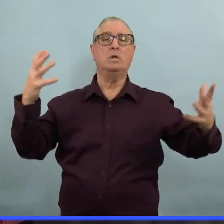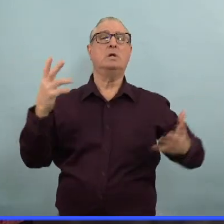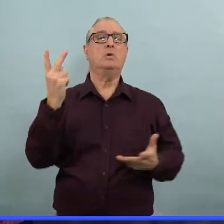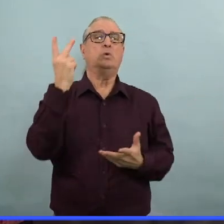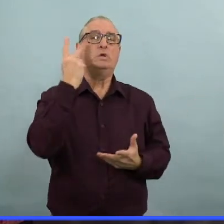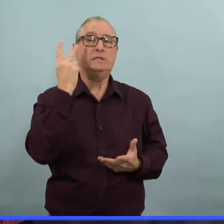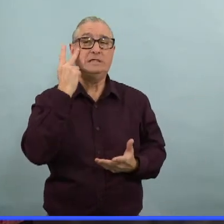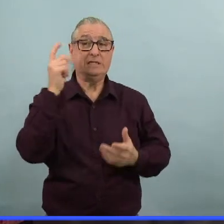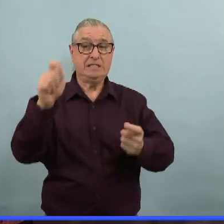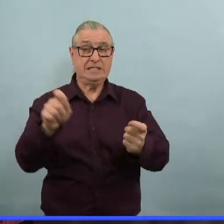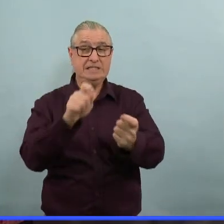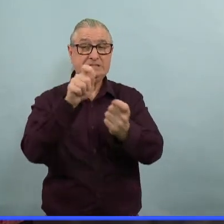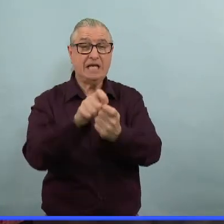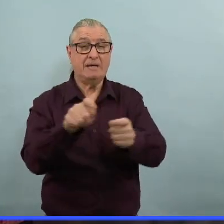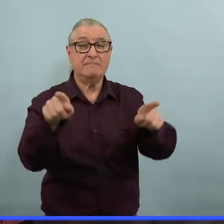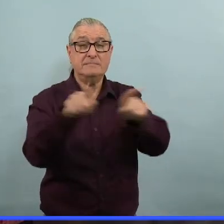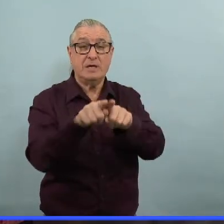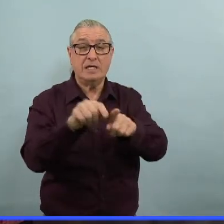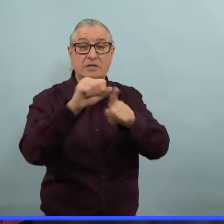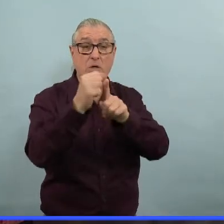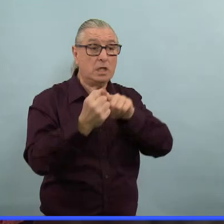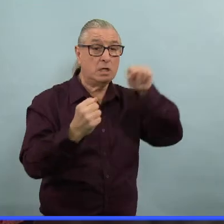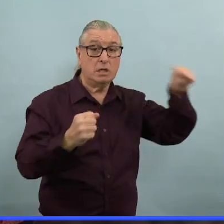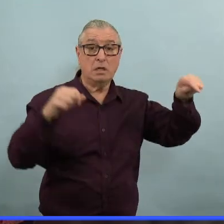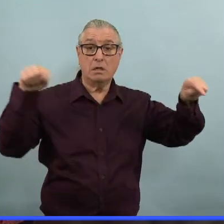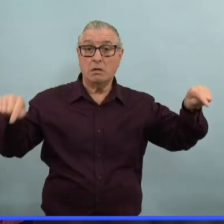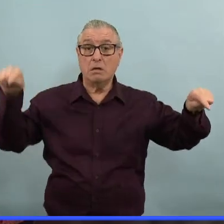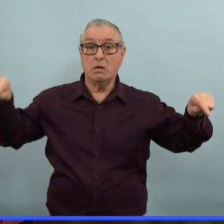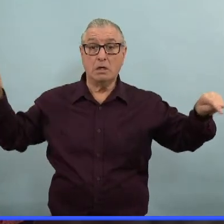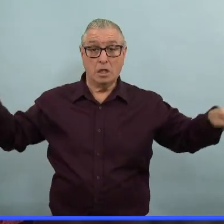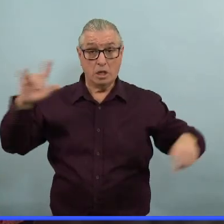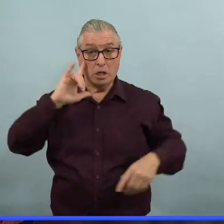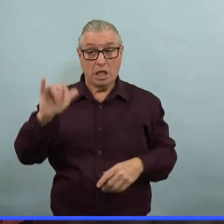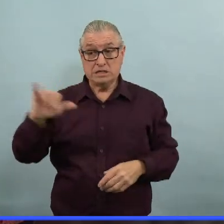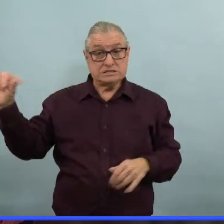and so you know we're obviously looking at that and you know but to all those manitobans